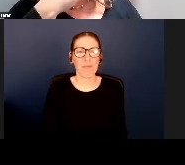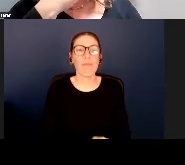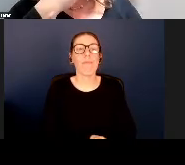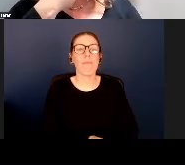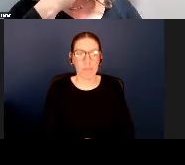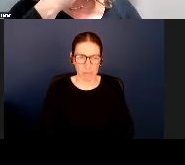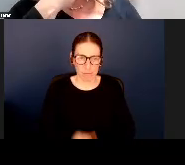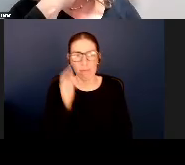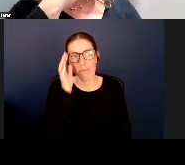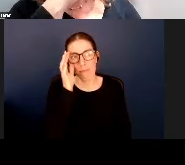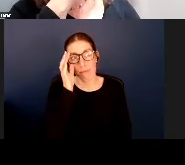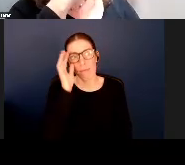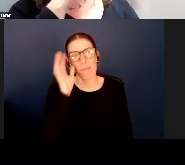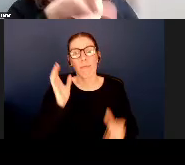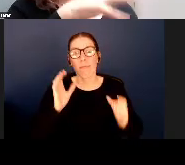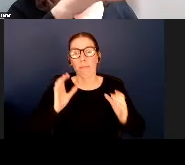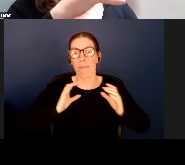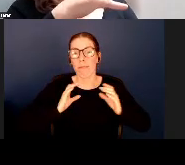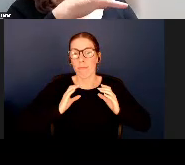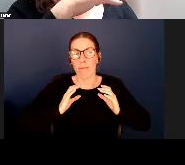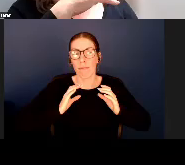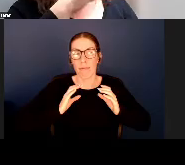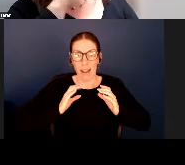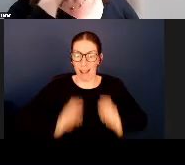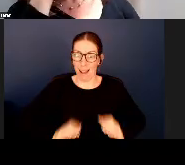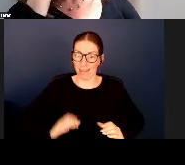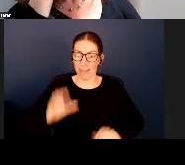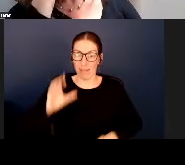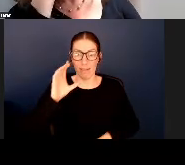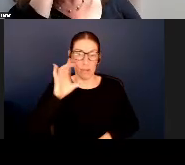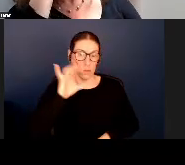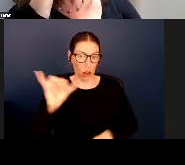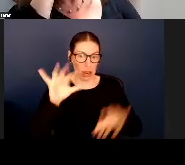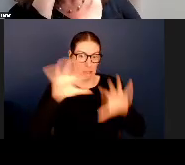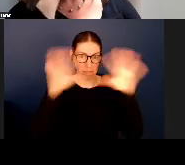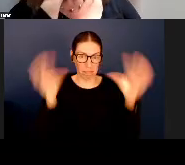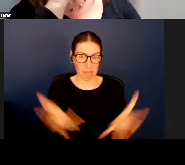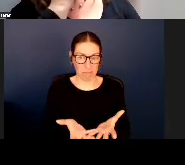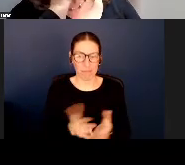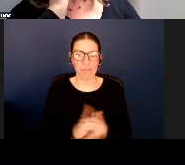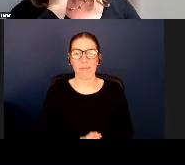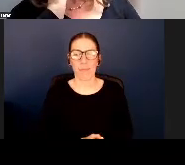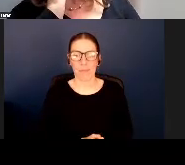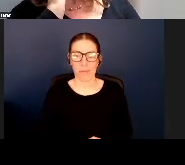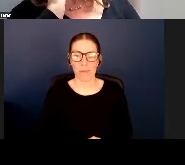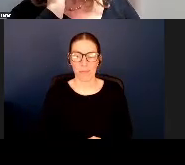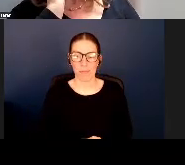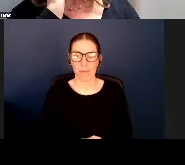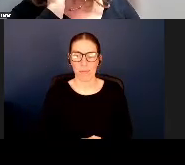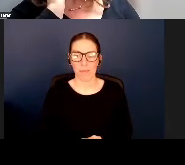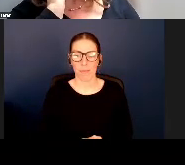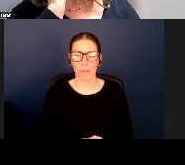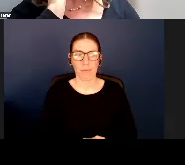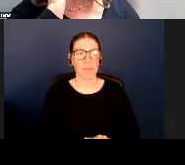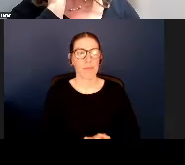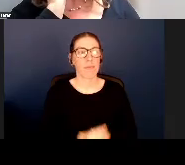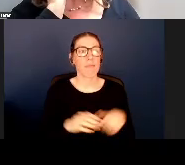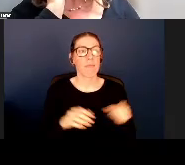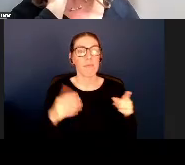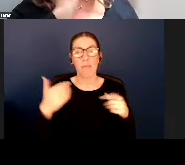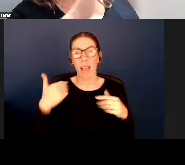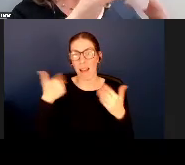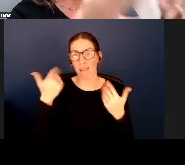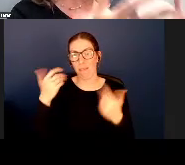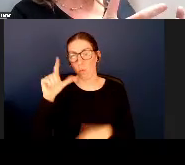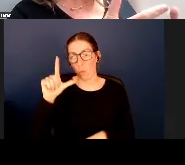clients at Grandview within this data, we had um just over 24,000 clients in the data cut that